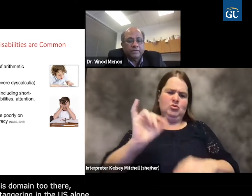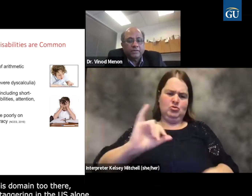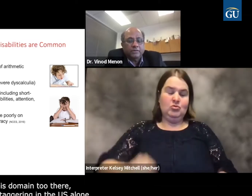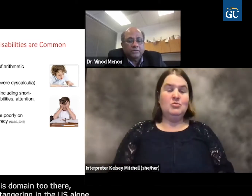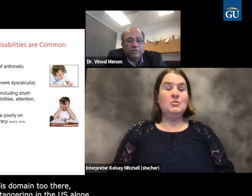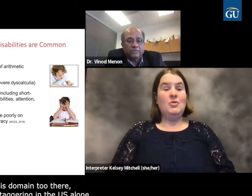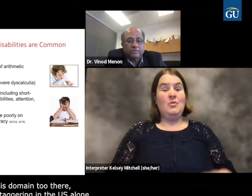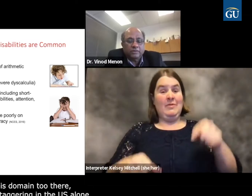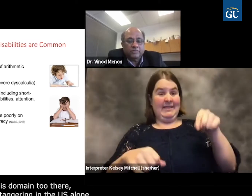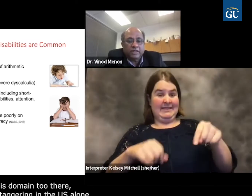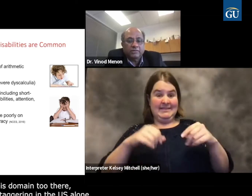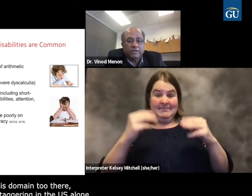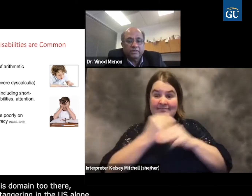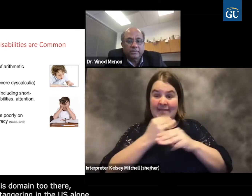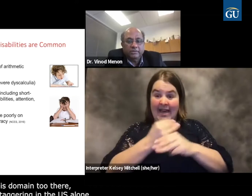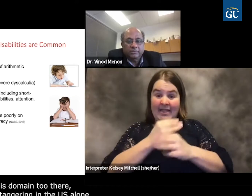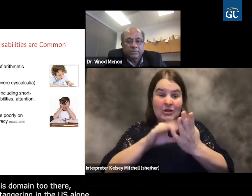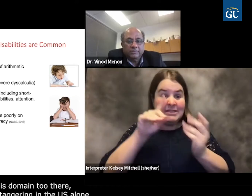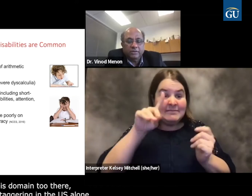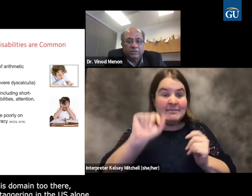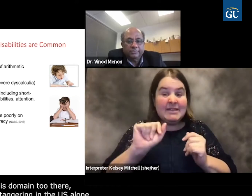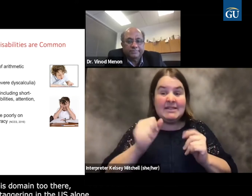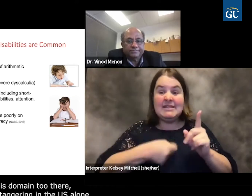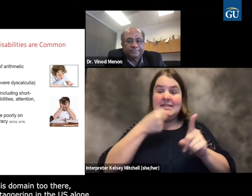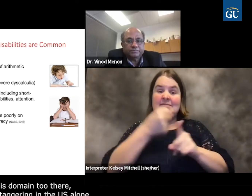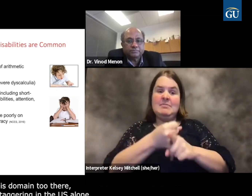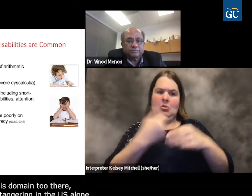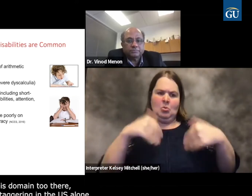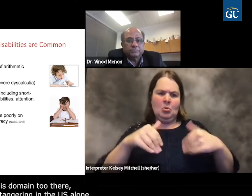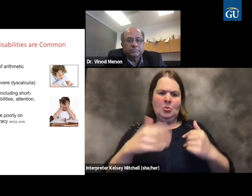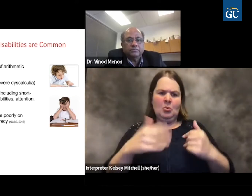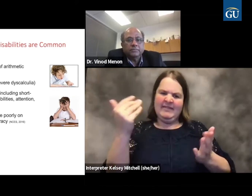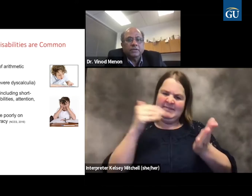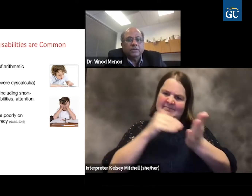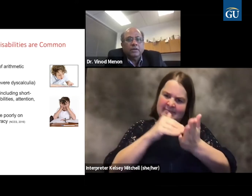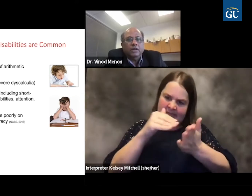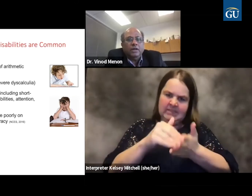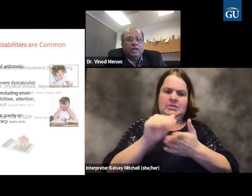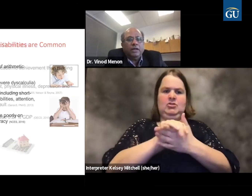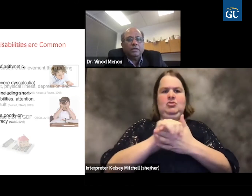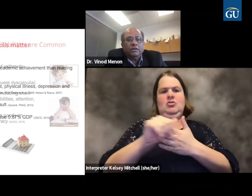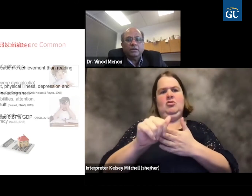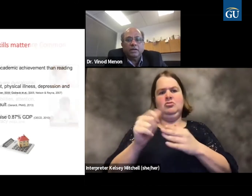are the costs are staggering in the us alone